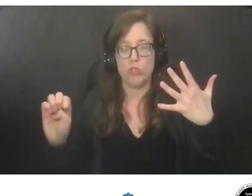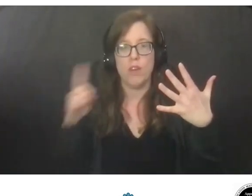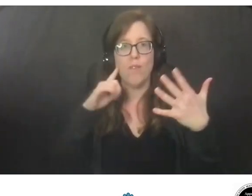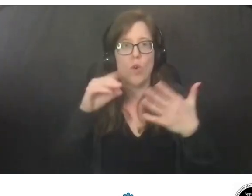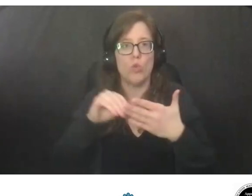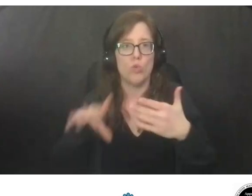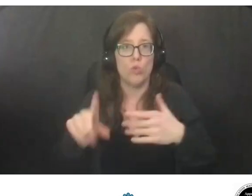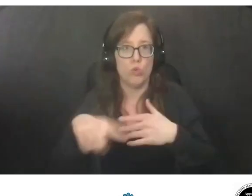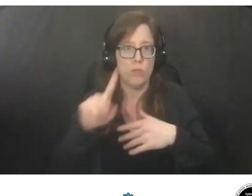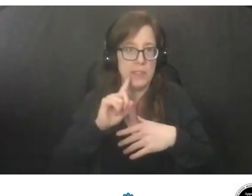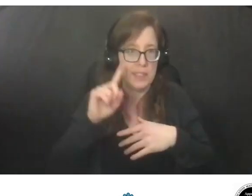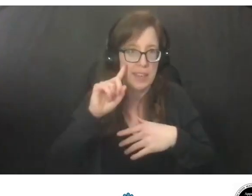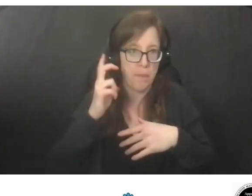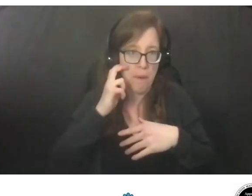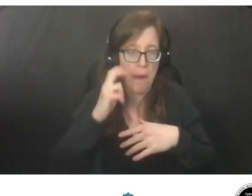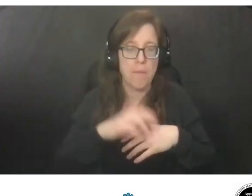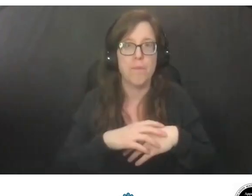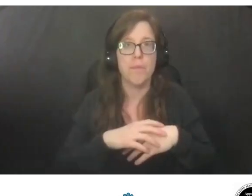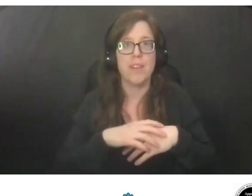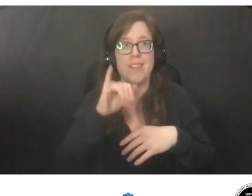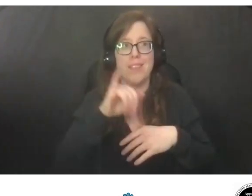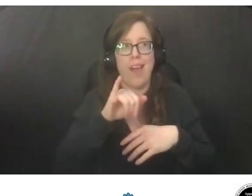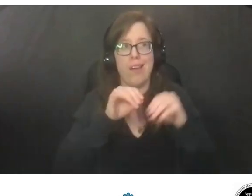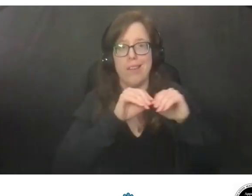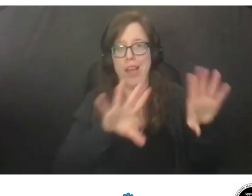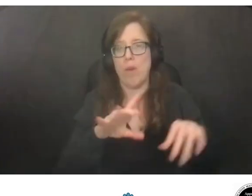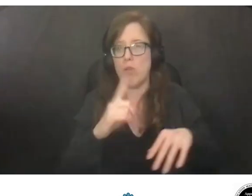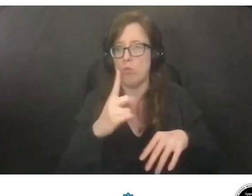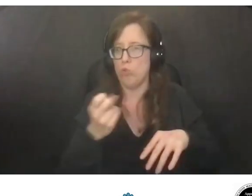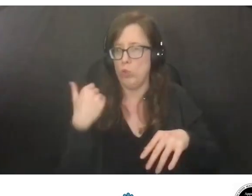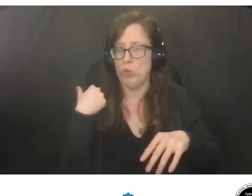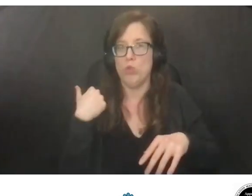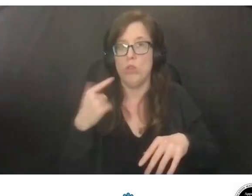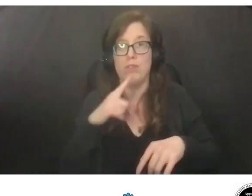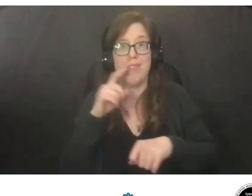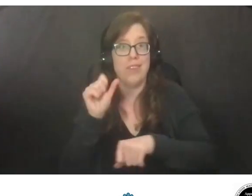for students who are deafblind. It came out a couple of years ago. We're doing actually